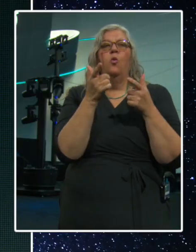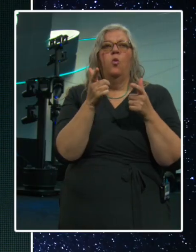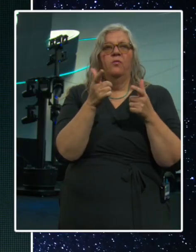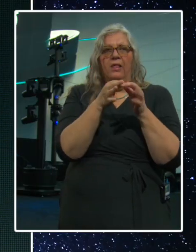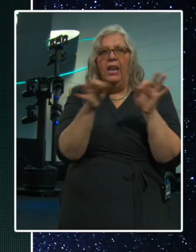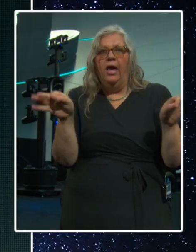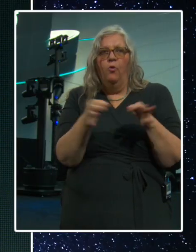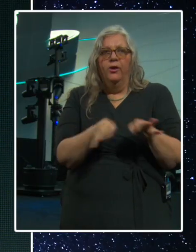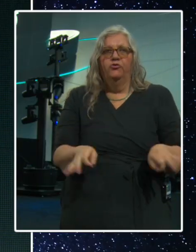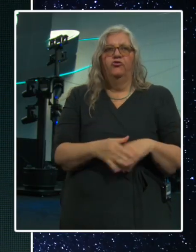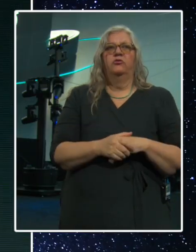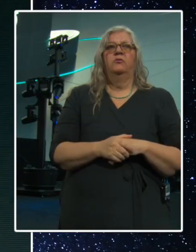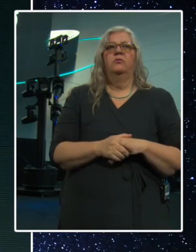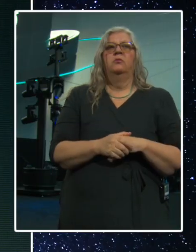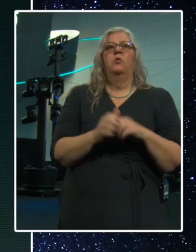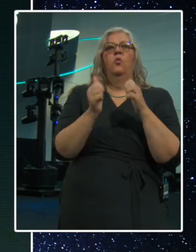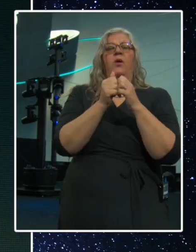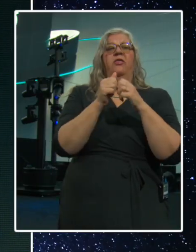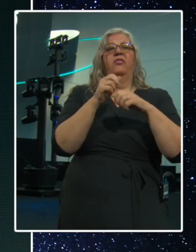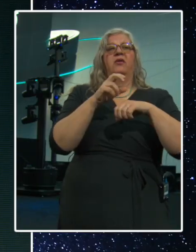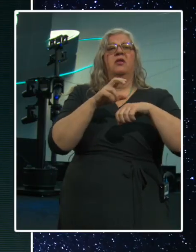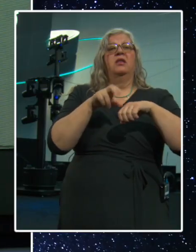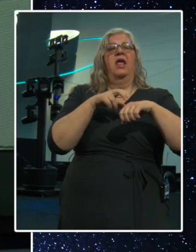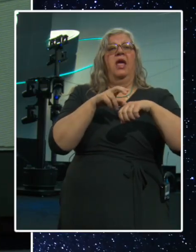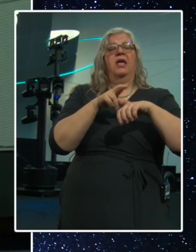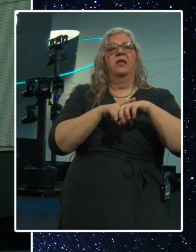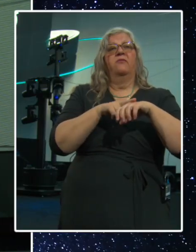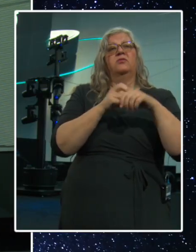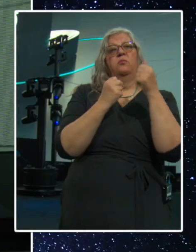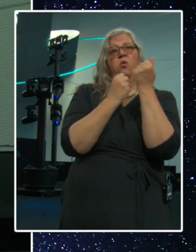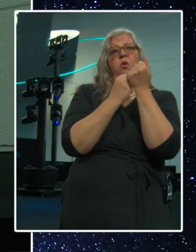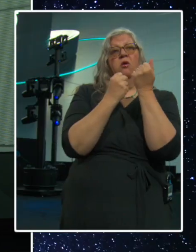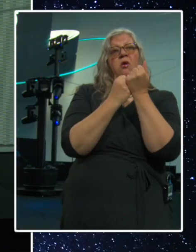And with native support for MCP model context protocol,